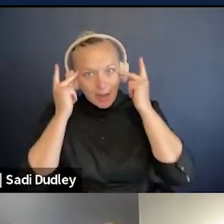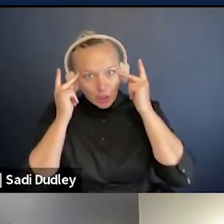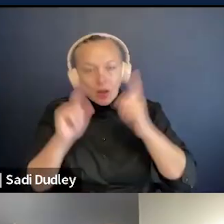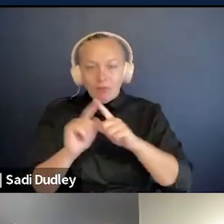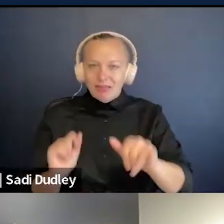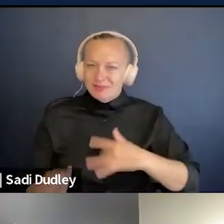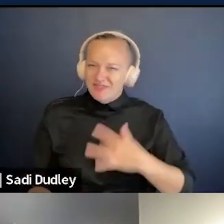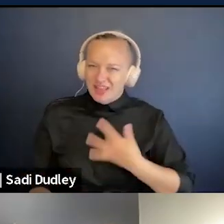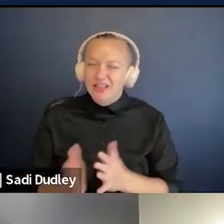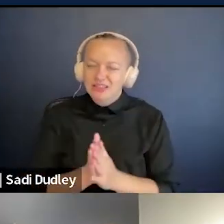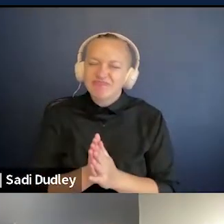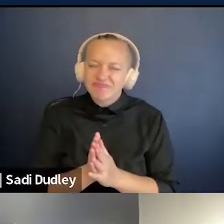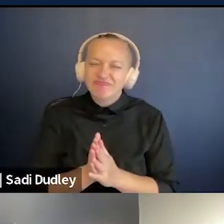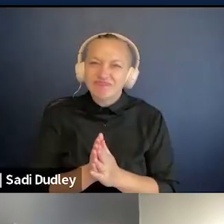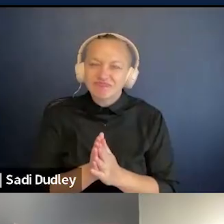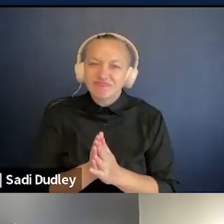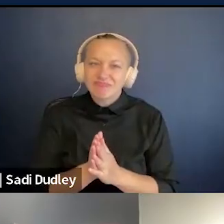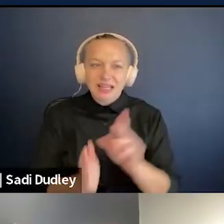Every morning, as Kara Manor, do you feel that?